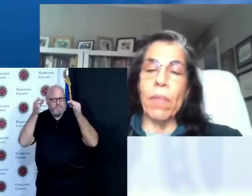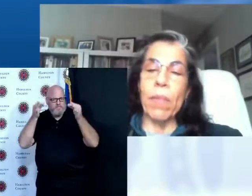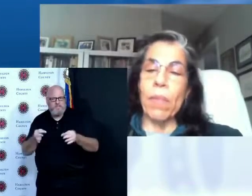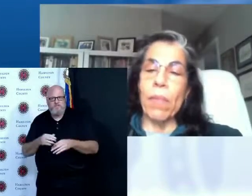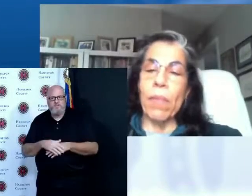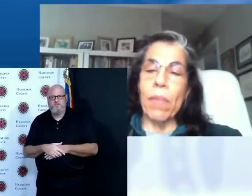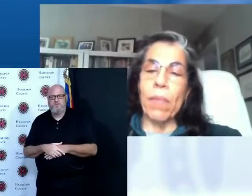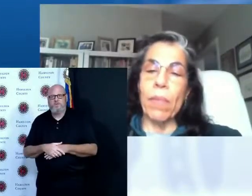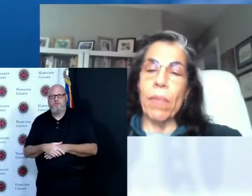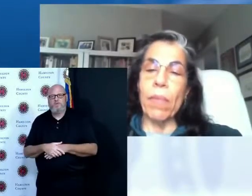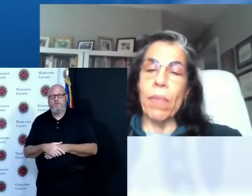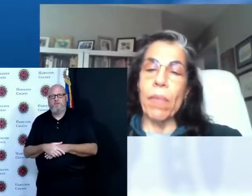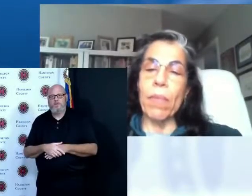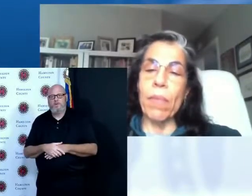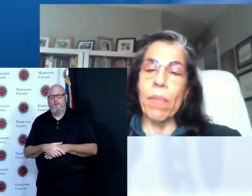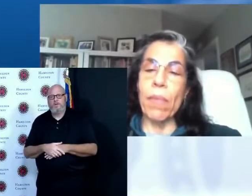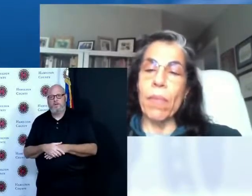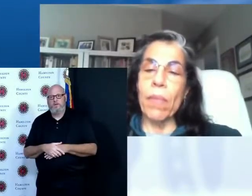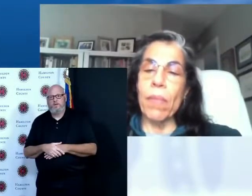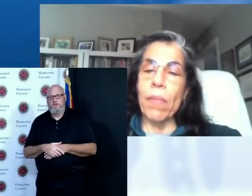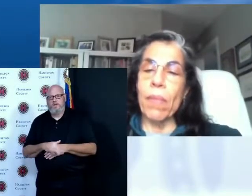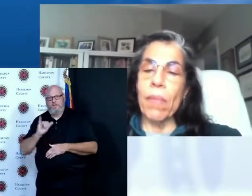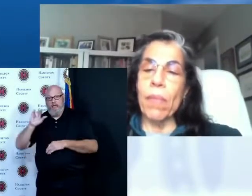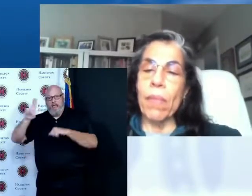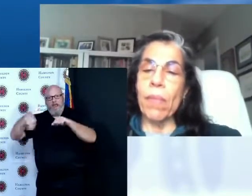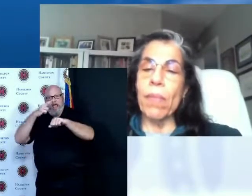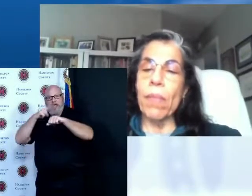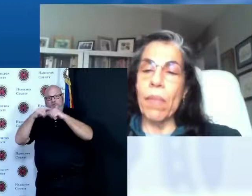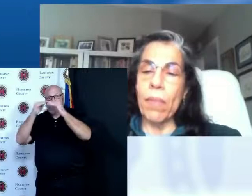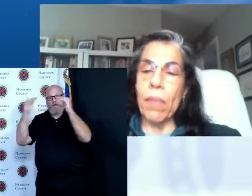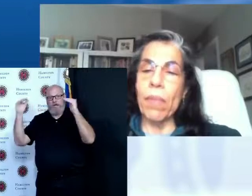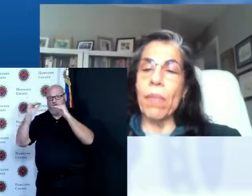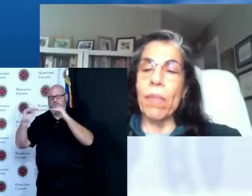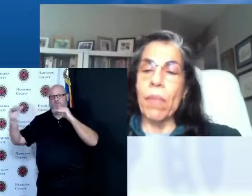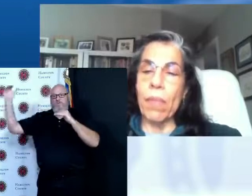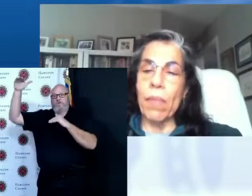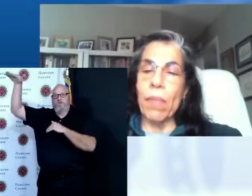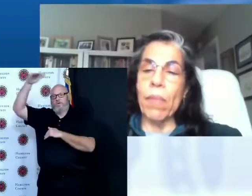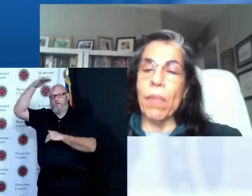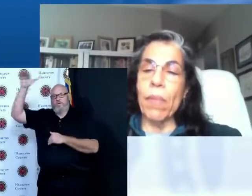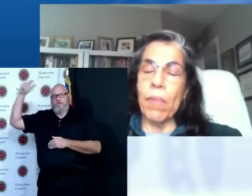I think we all wish there were more doses I can speak to the frustration that there aren't